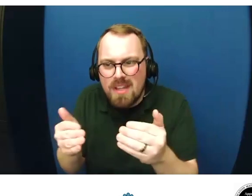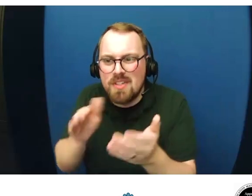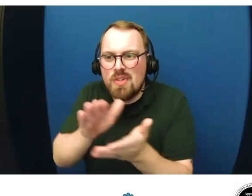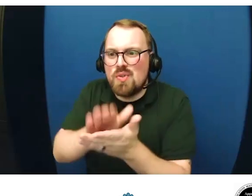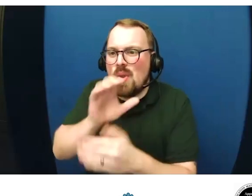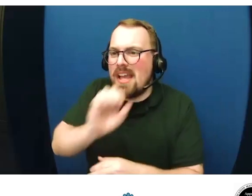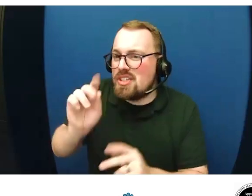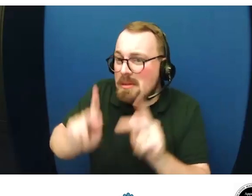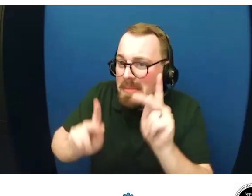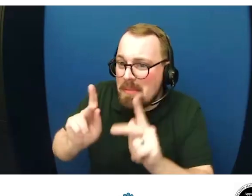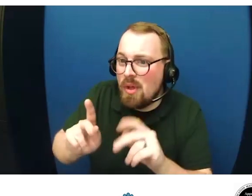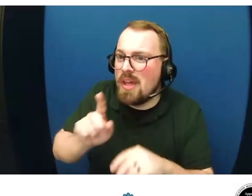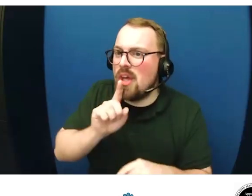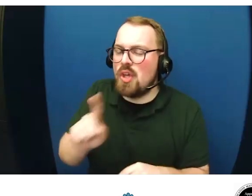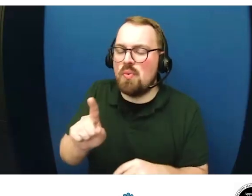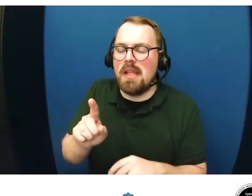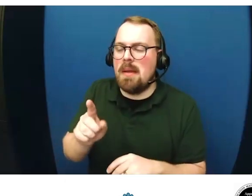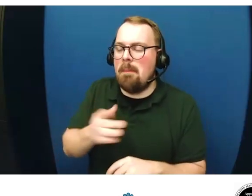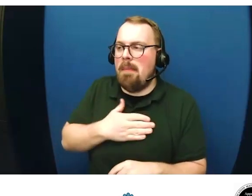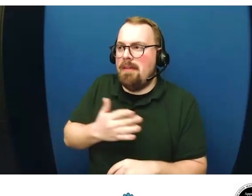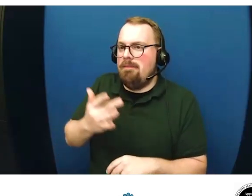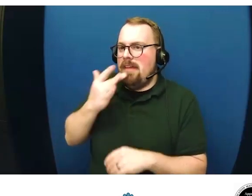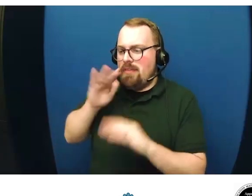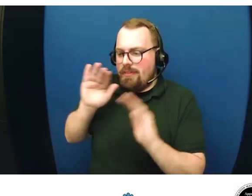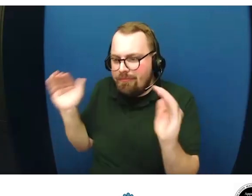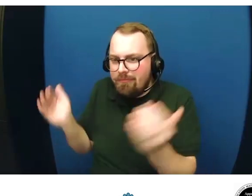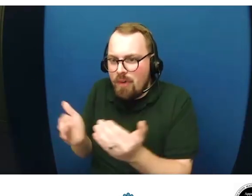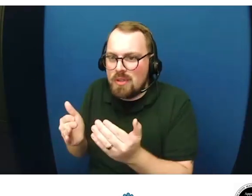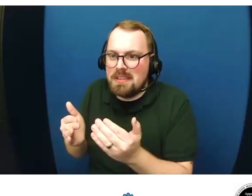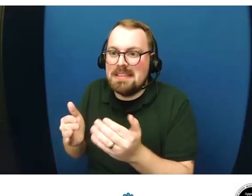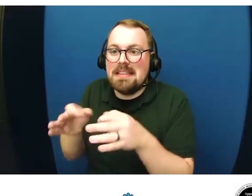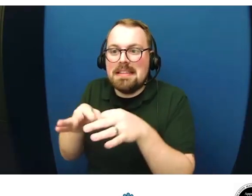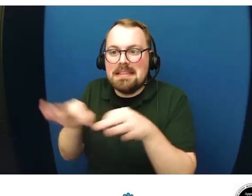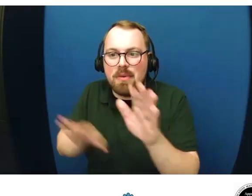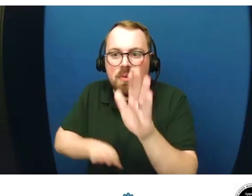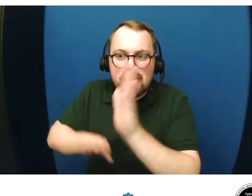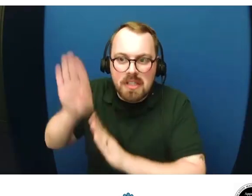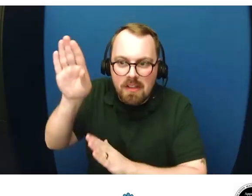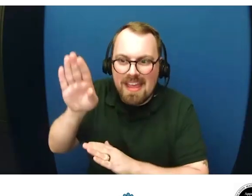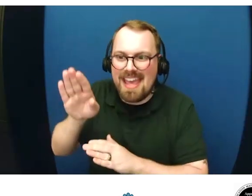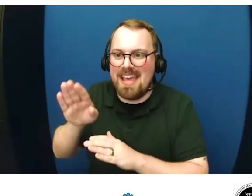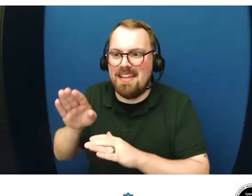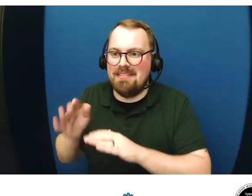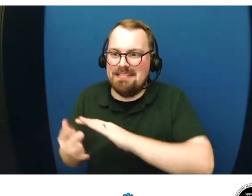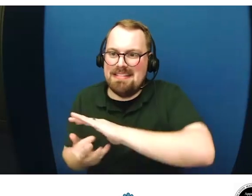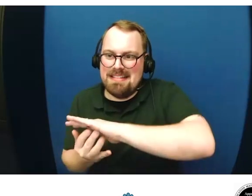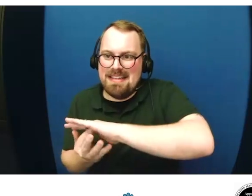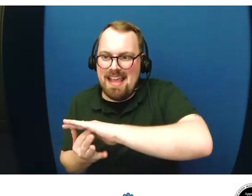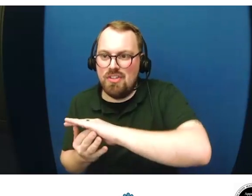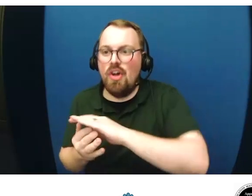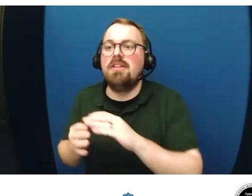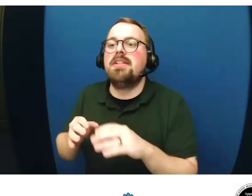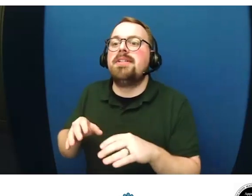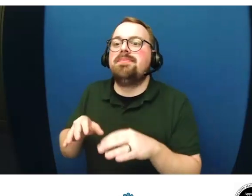children, and really love to focus on language development and tactile language development